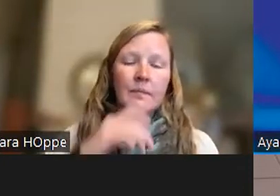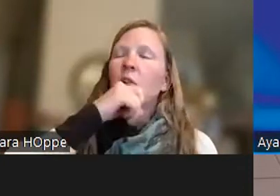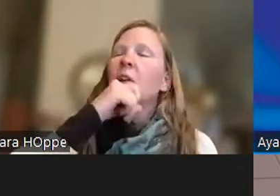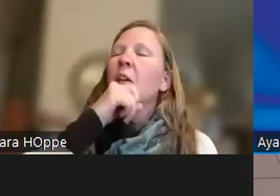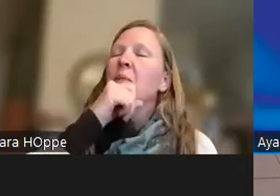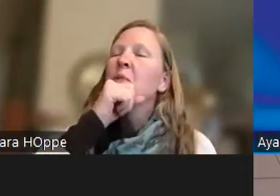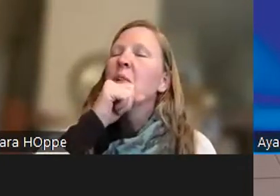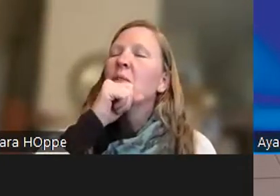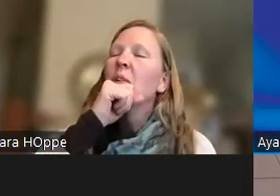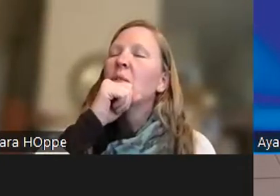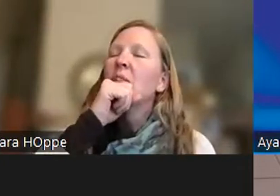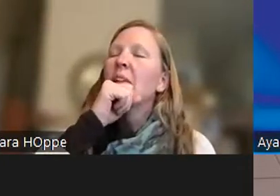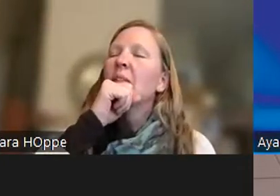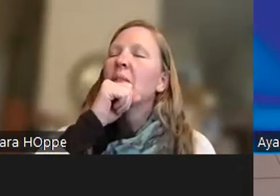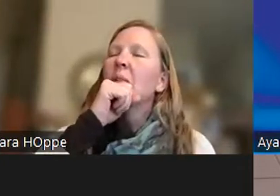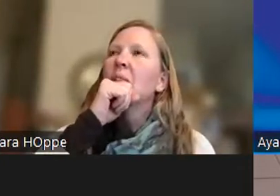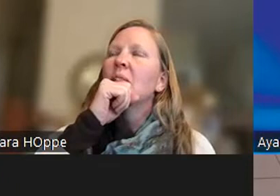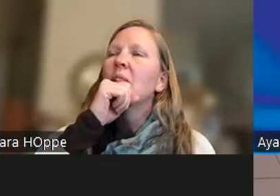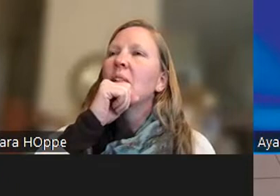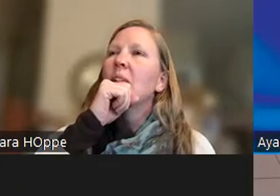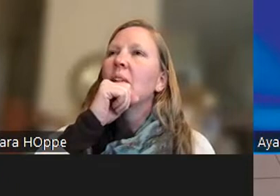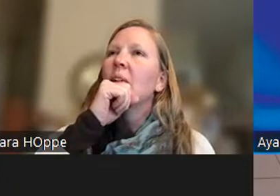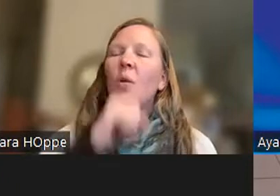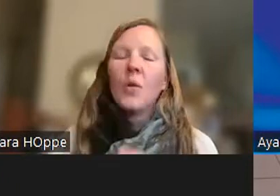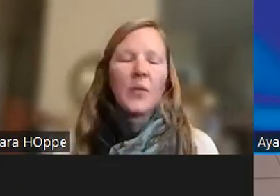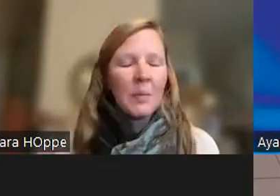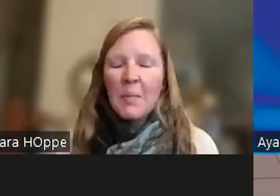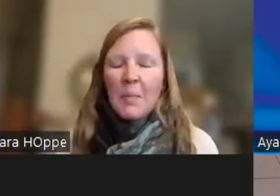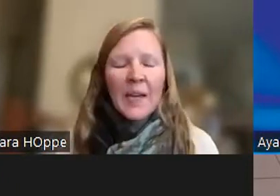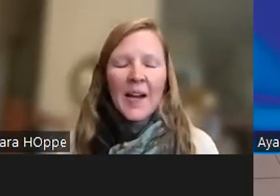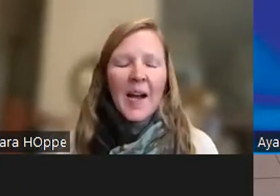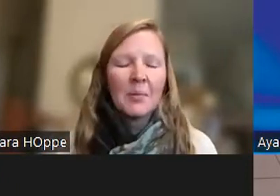Sorry, I lost my train of thought for a second. Was that people can't accomplish their